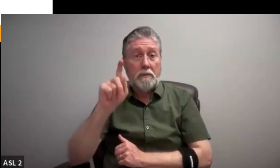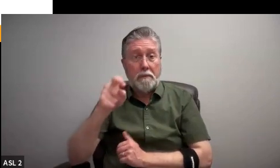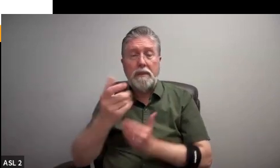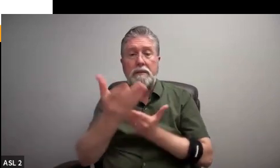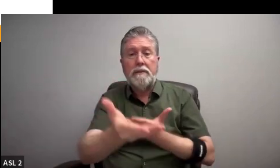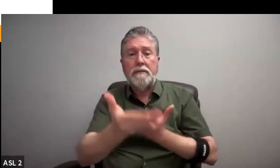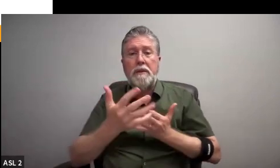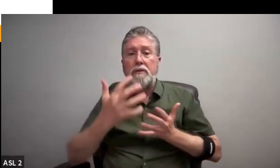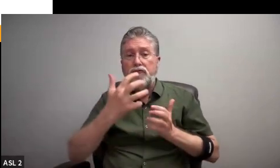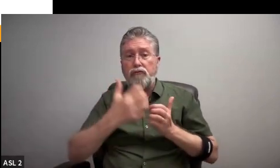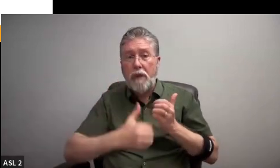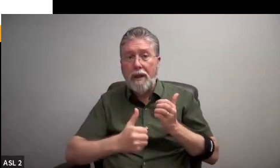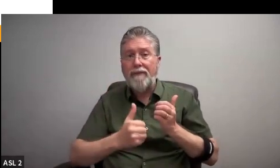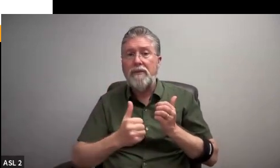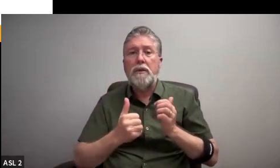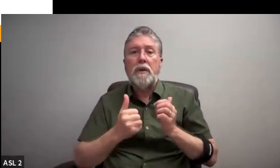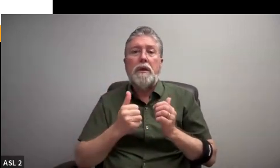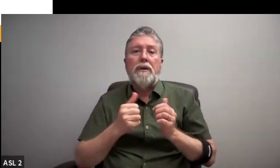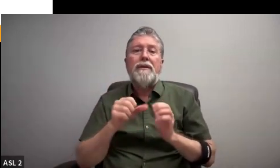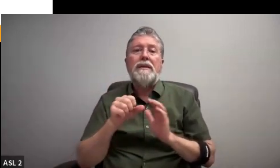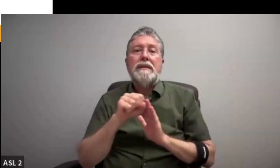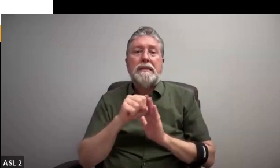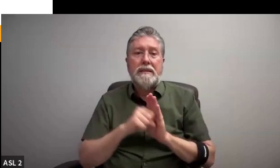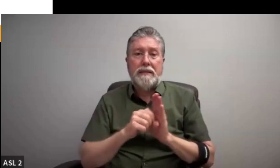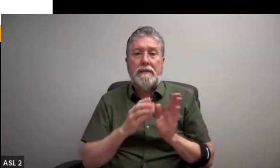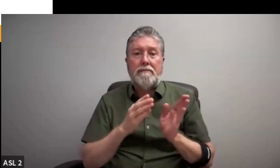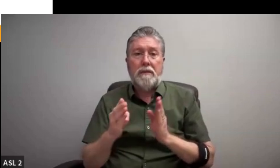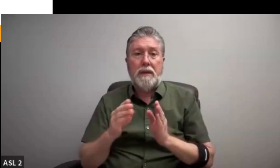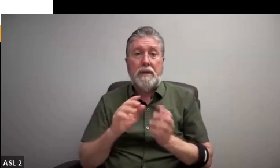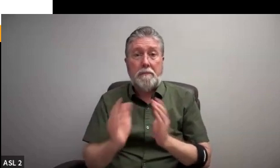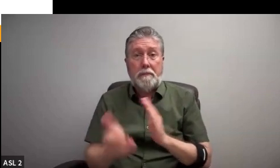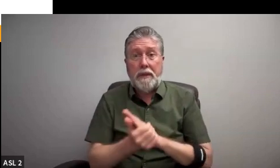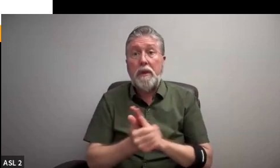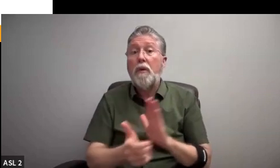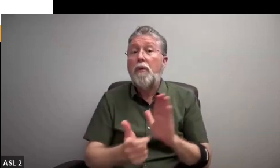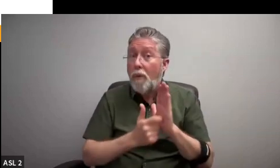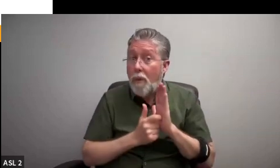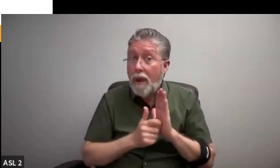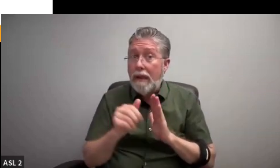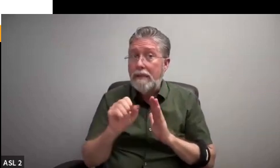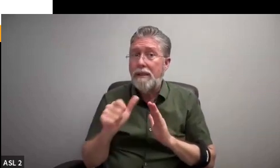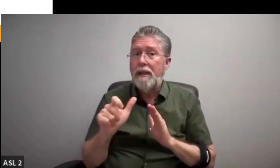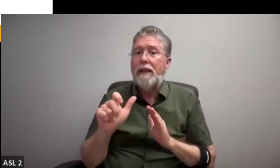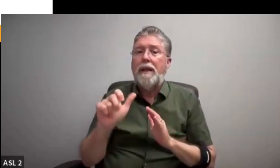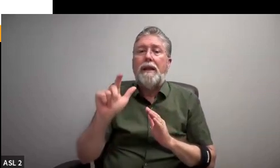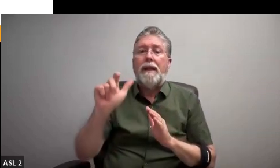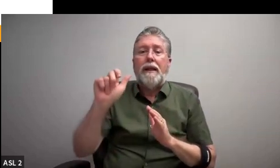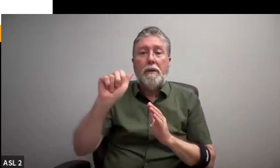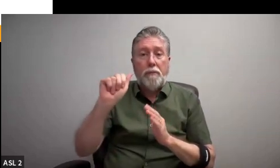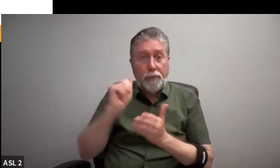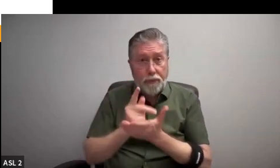plan amendment that requires ACL approval to its assigned ACL Regional Office at least